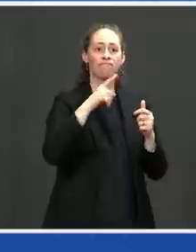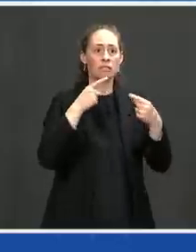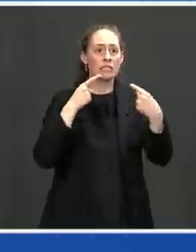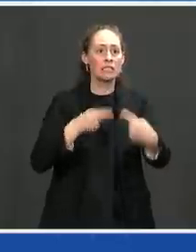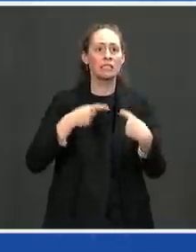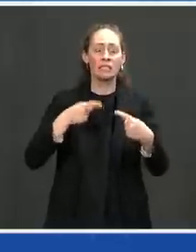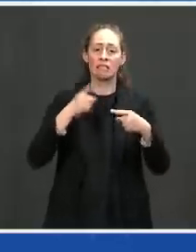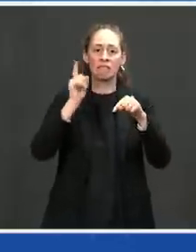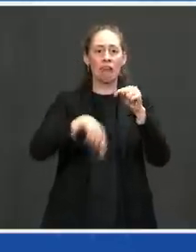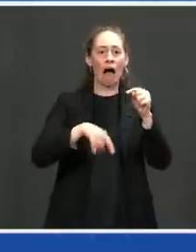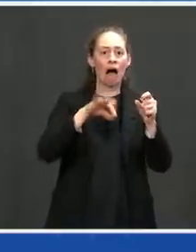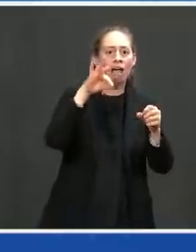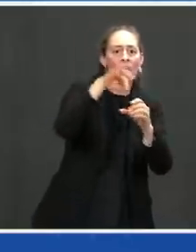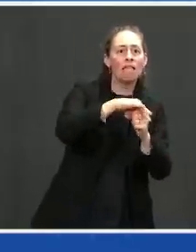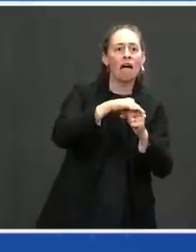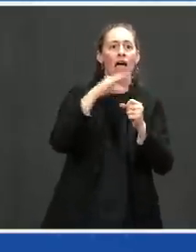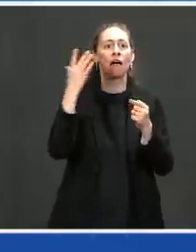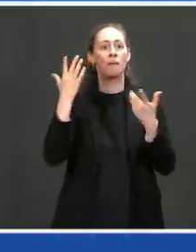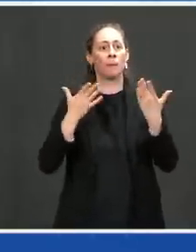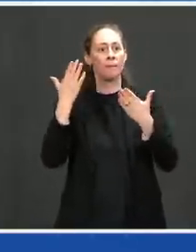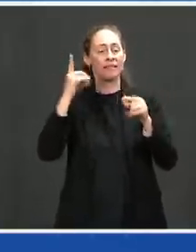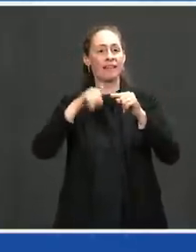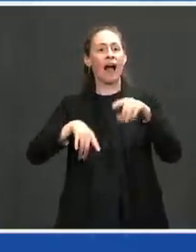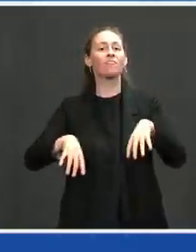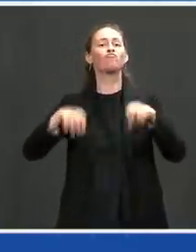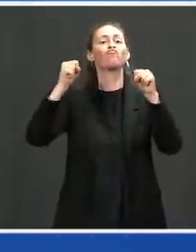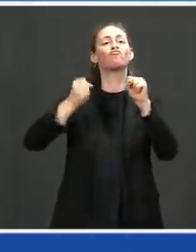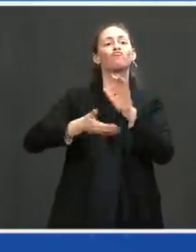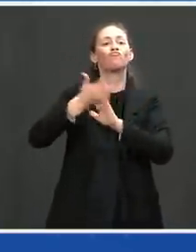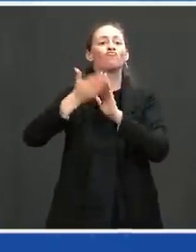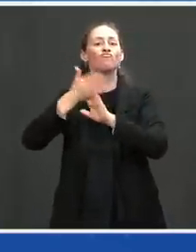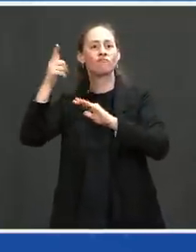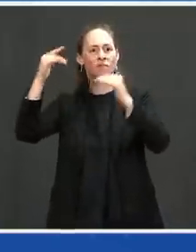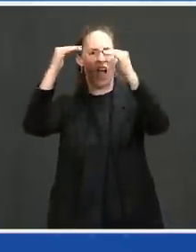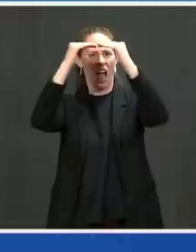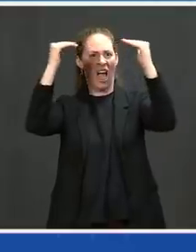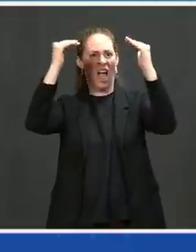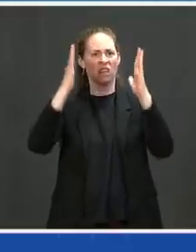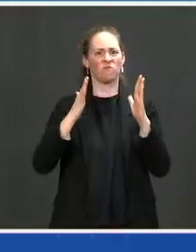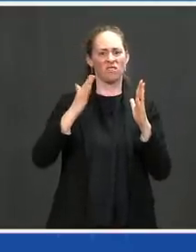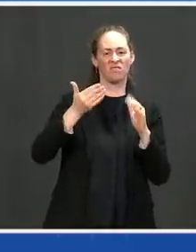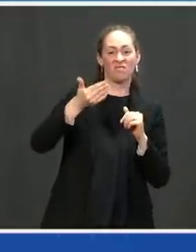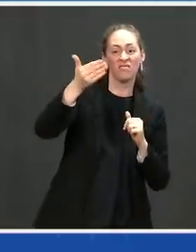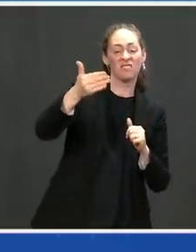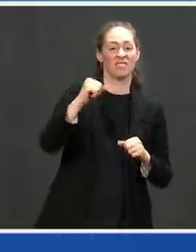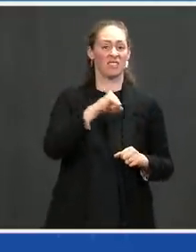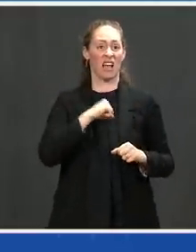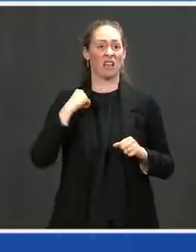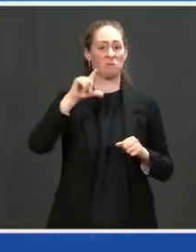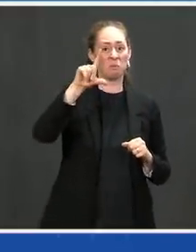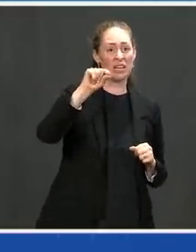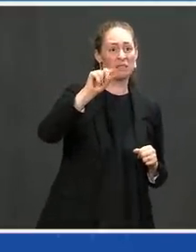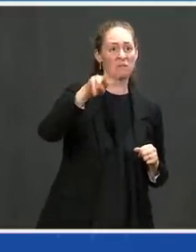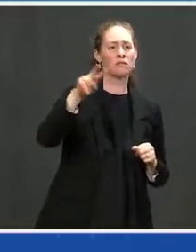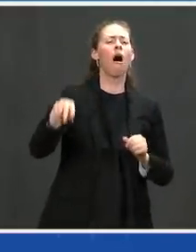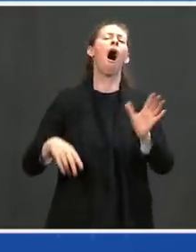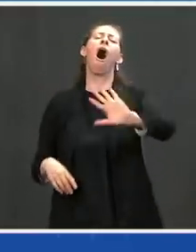and the Senate in 2022? The President: What I'm worried about is how un-American this whole initiative is.